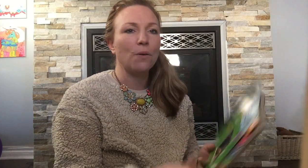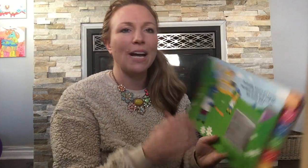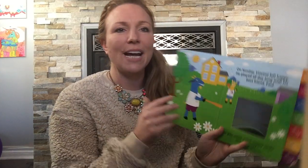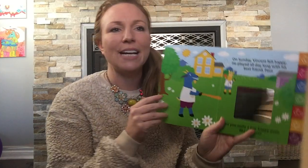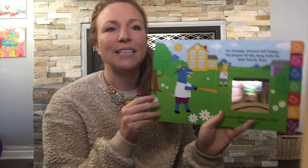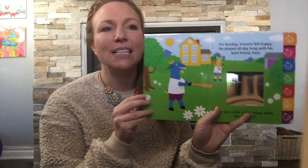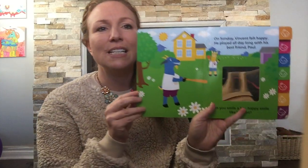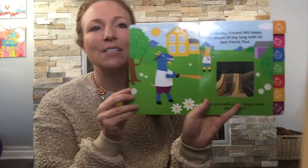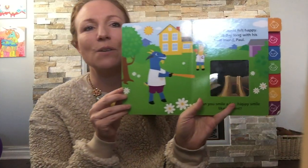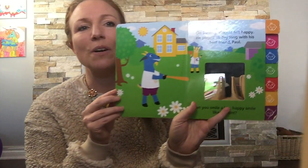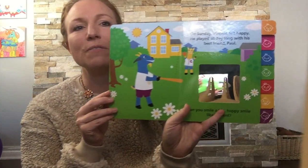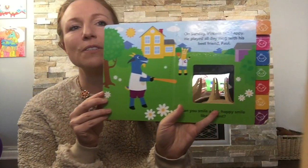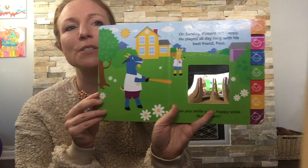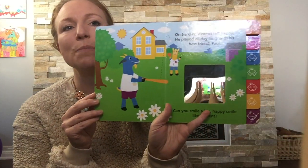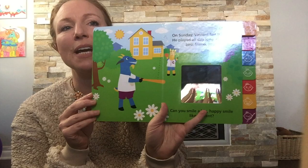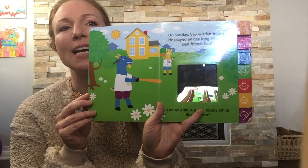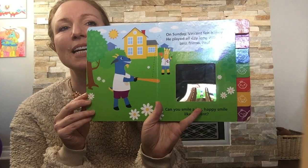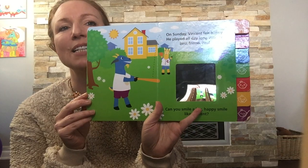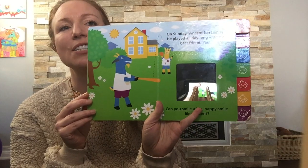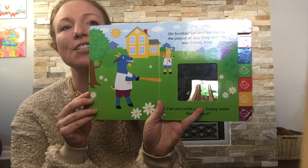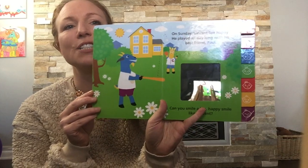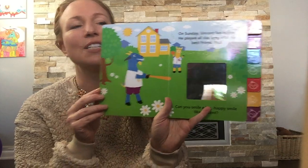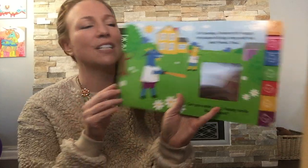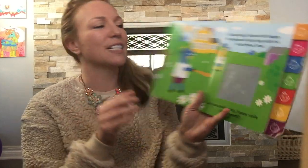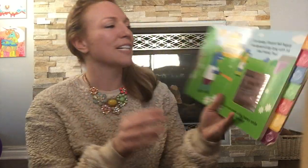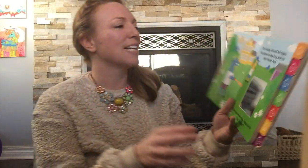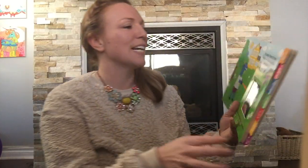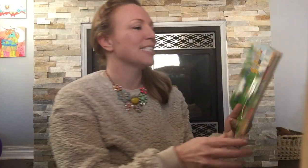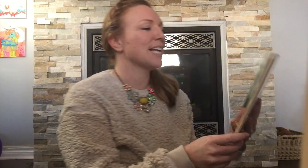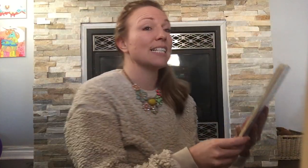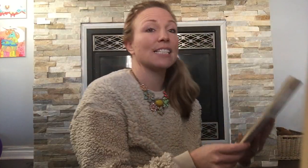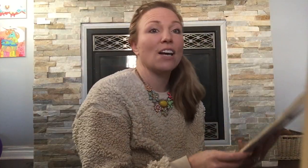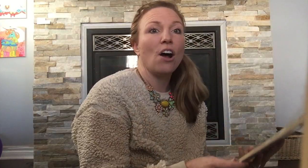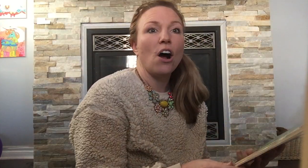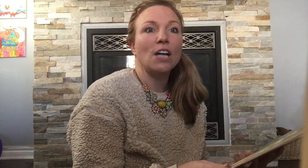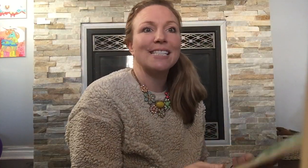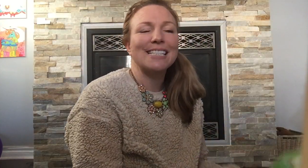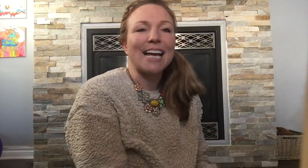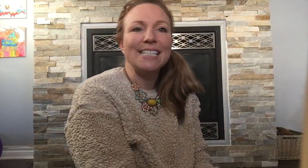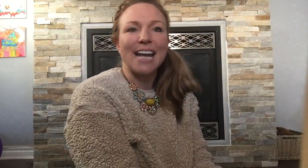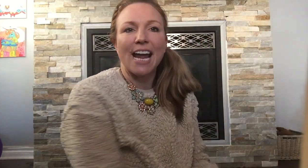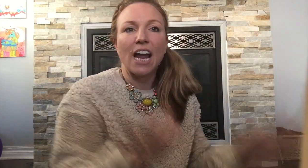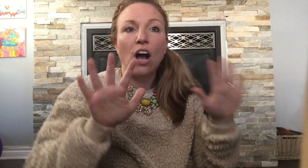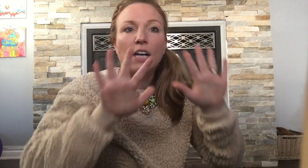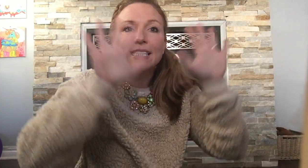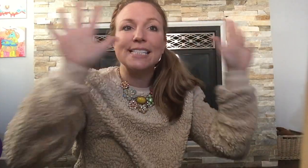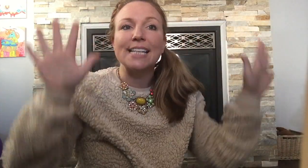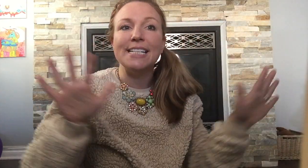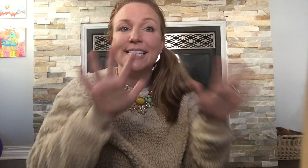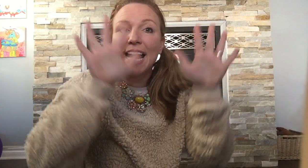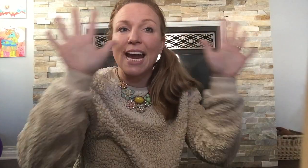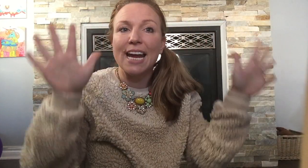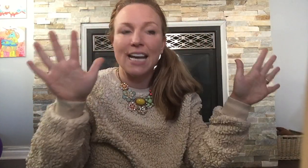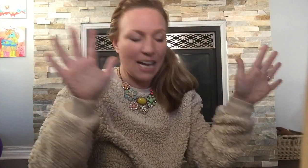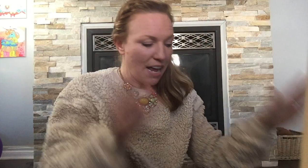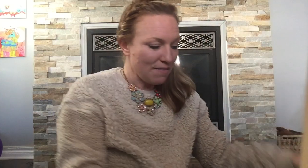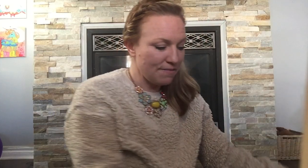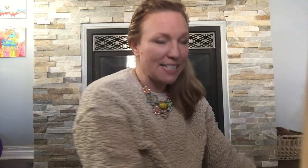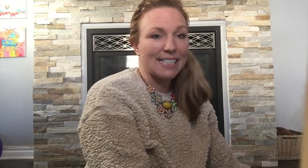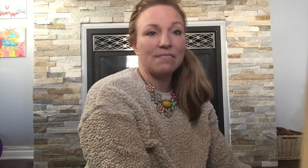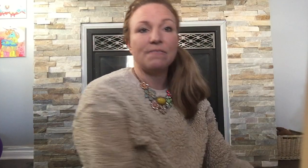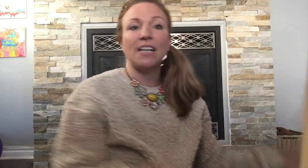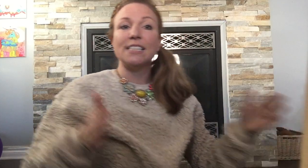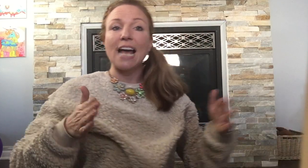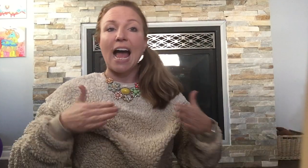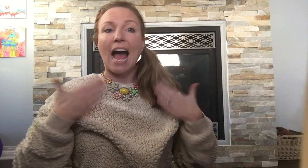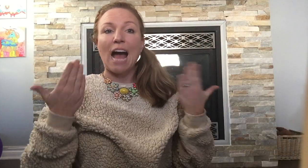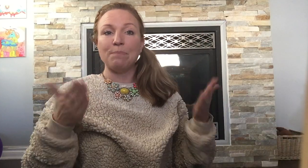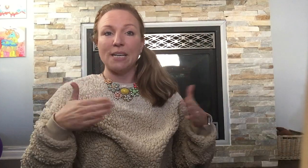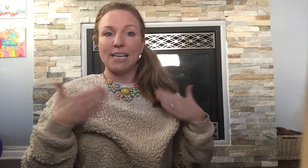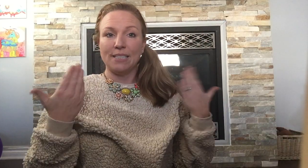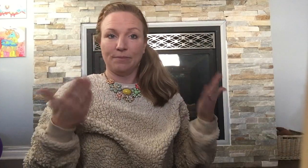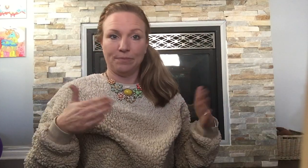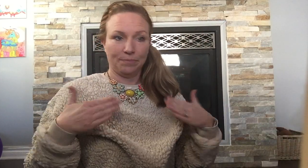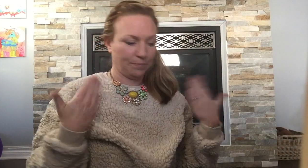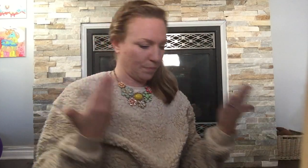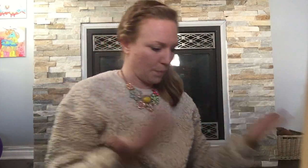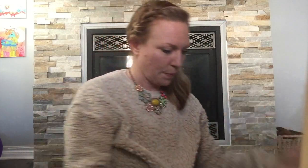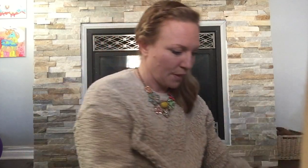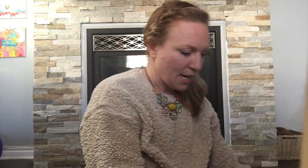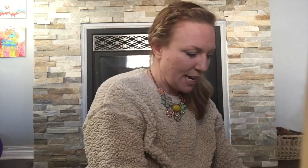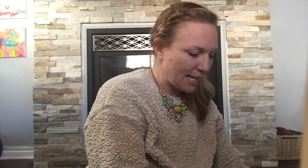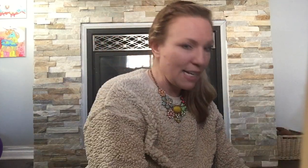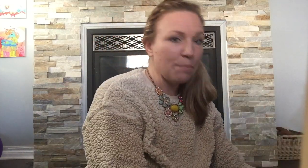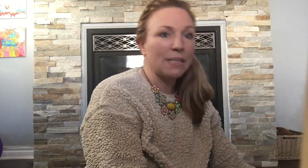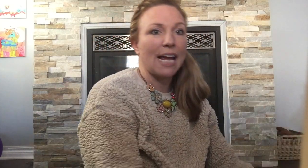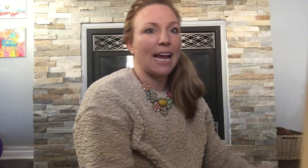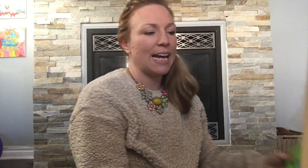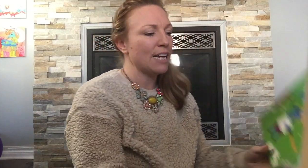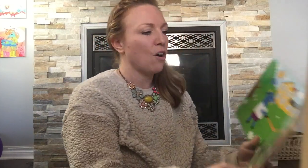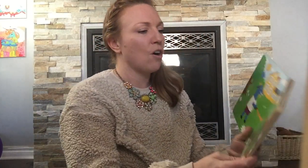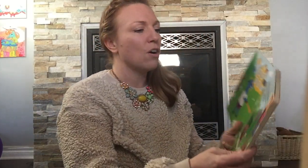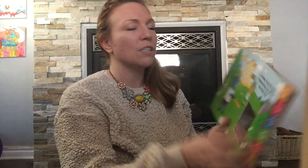Okay, so our first page, it says, on Sunday, on SUNDAY, Vincent felt HAPPY. He played all